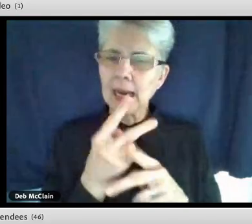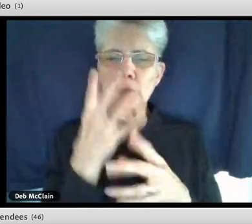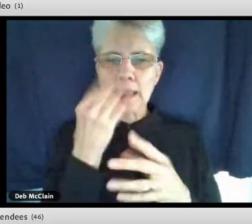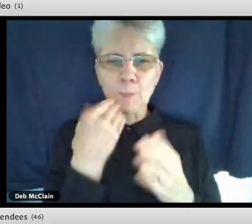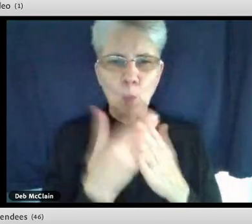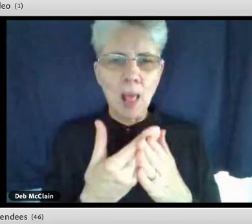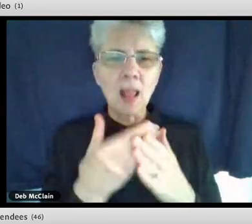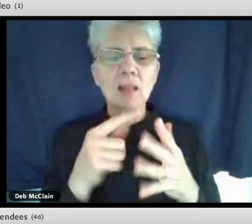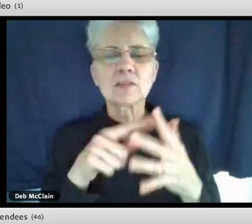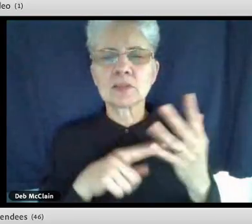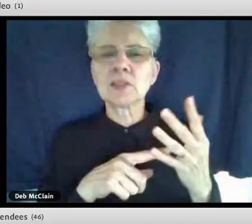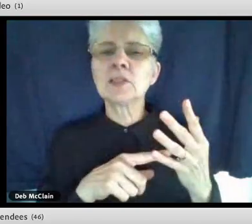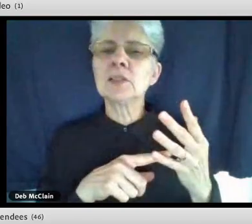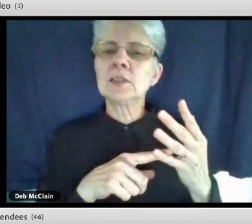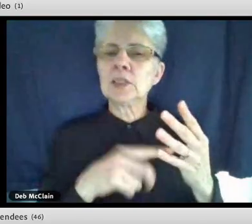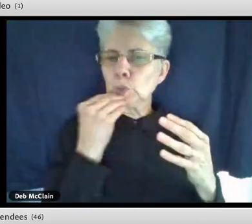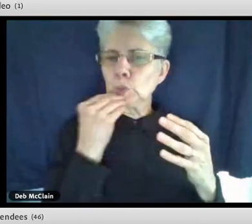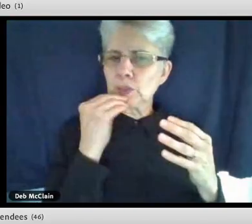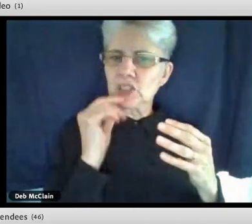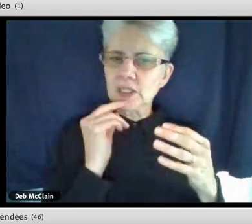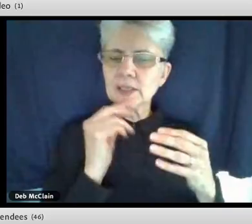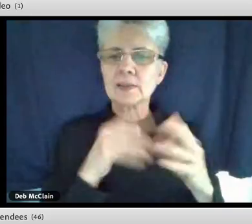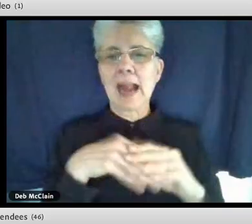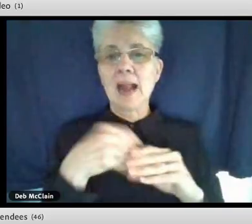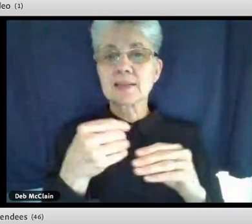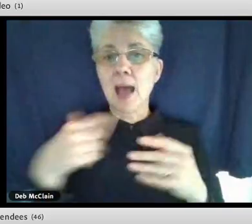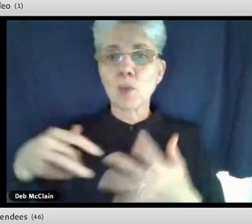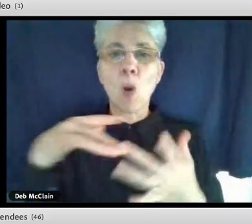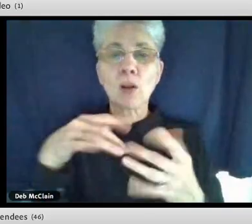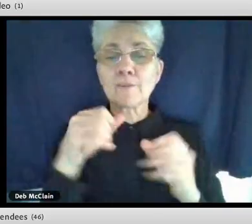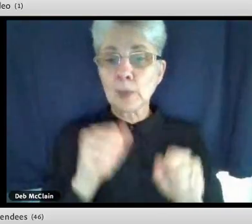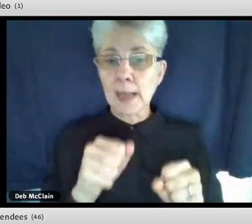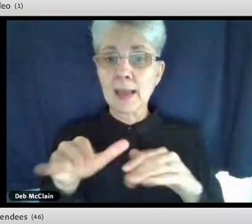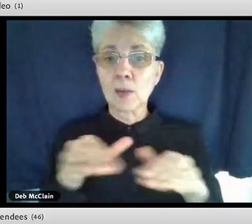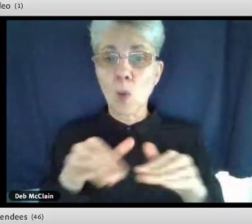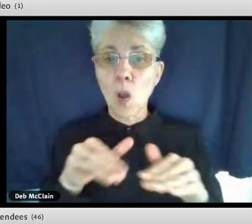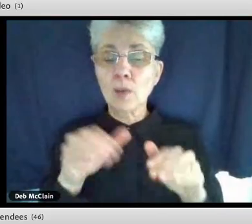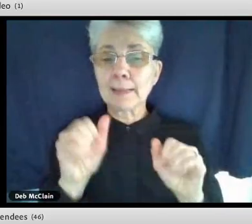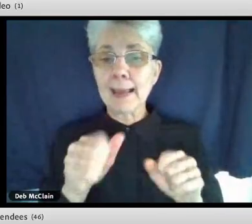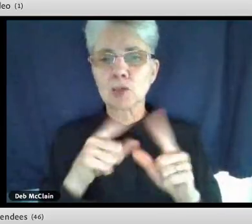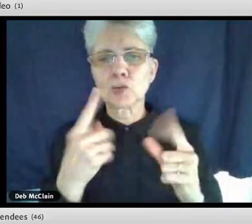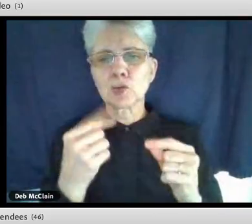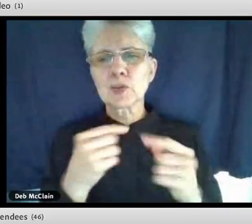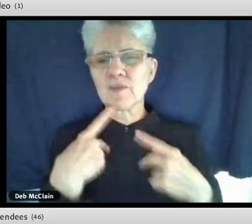You know, get outside if you can as much as possible, and do some physical activity. There are all kinds of YouTube